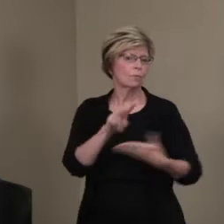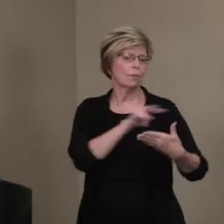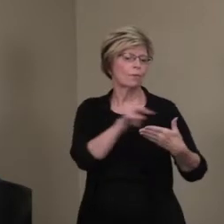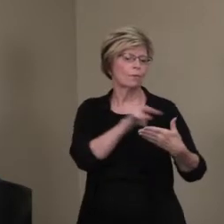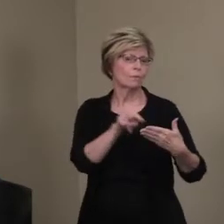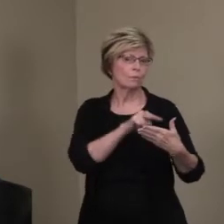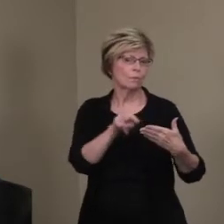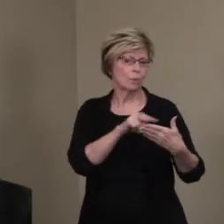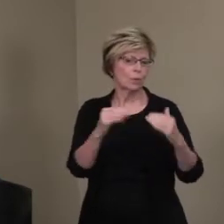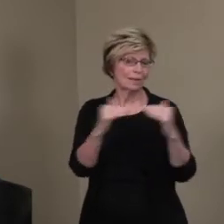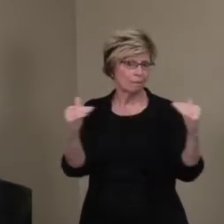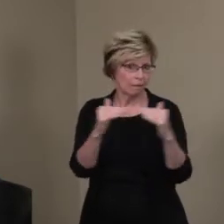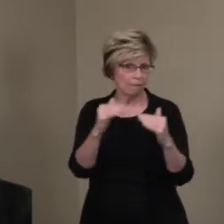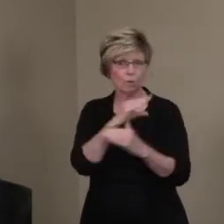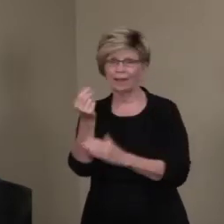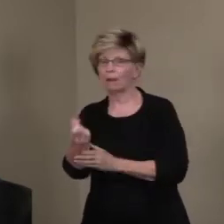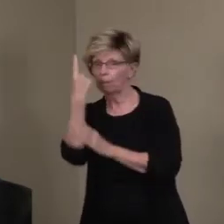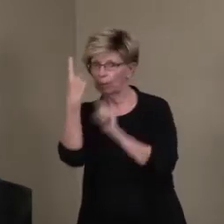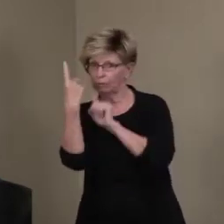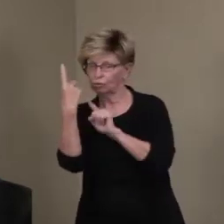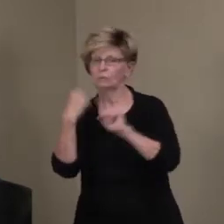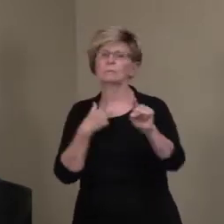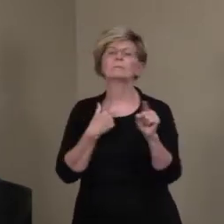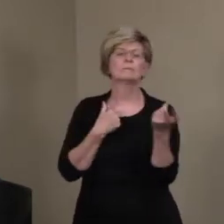academic skills what is the reading level and then their